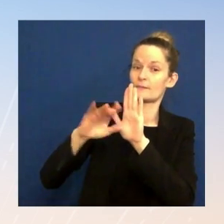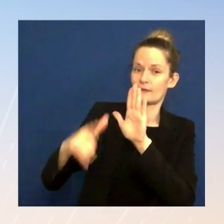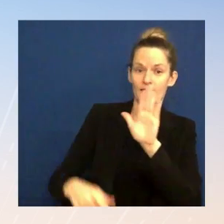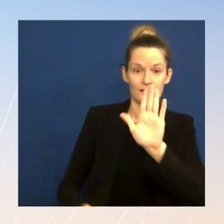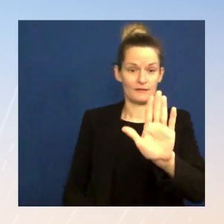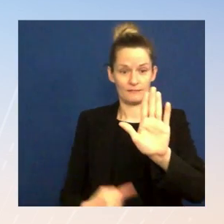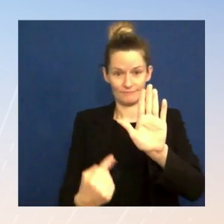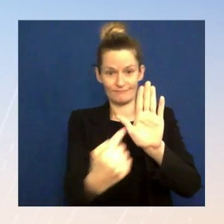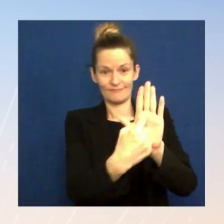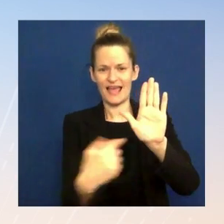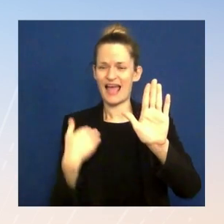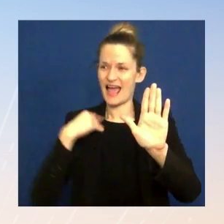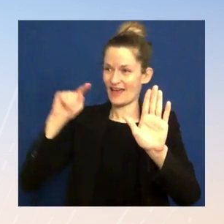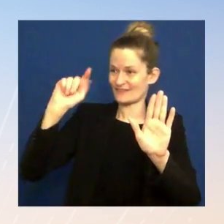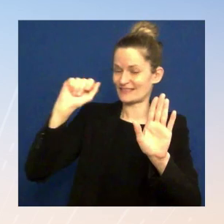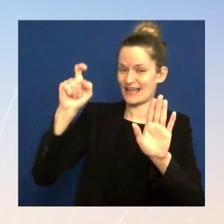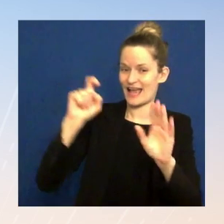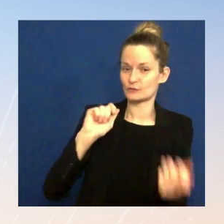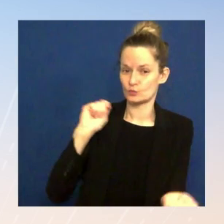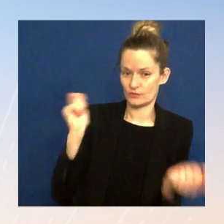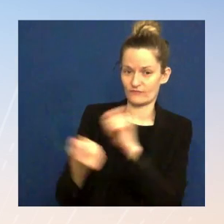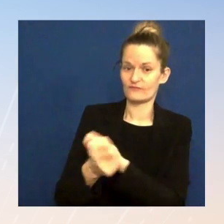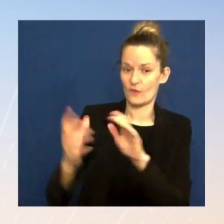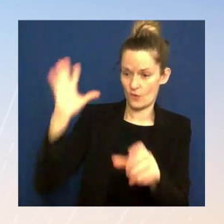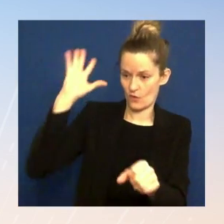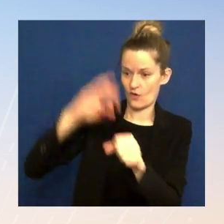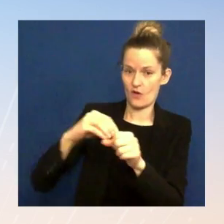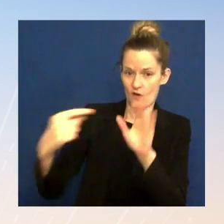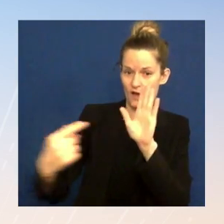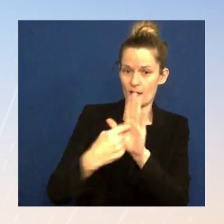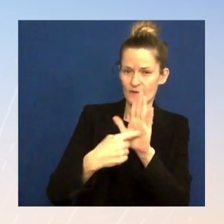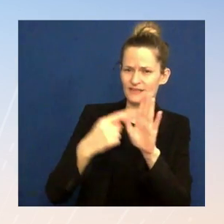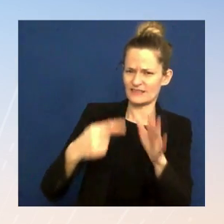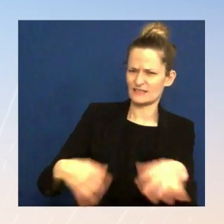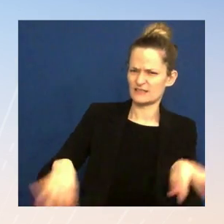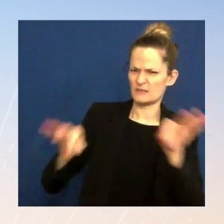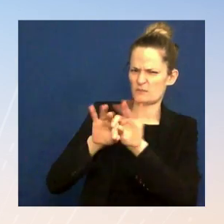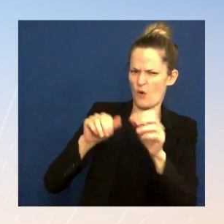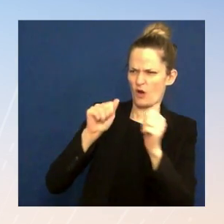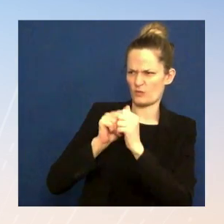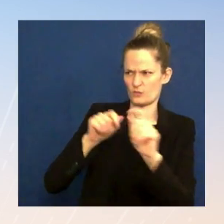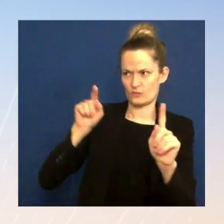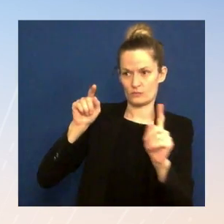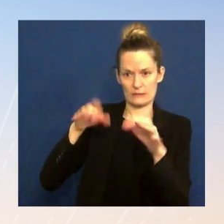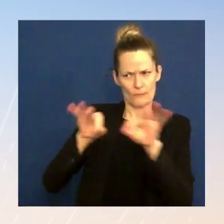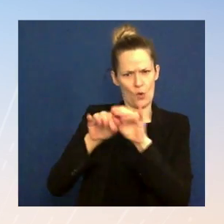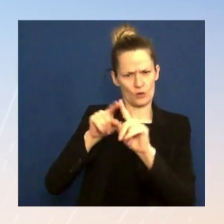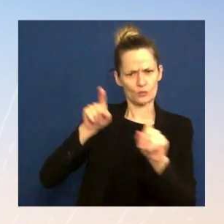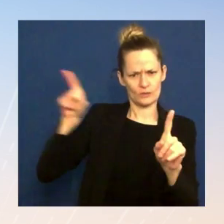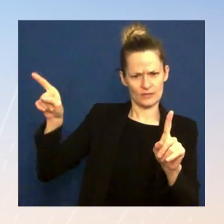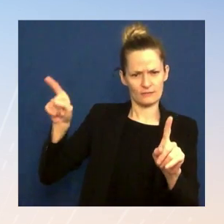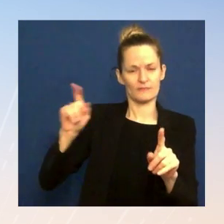that were as important to him as the investment initiatives, because he feels that our tax system is unfair,